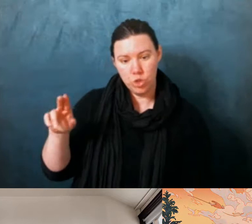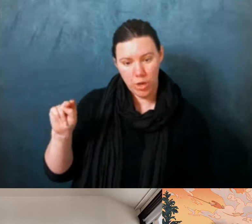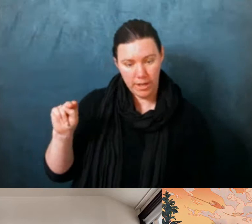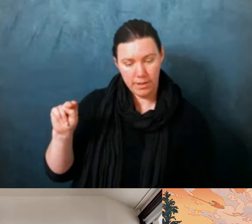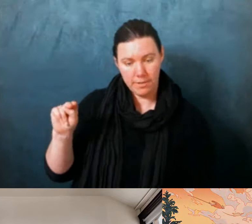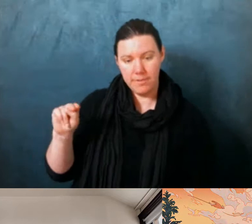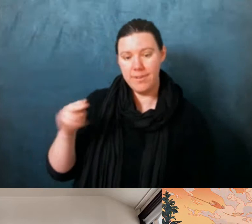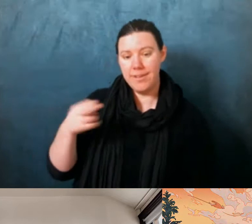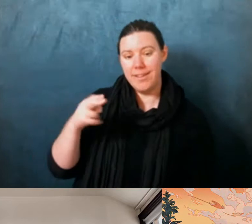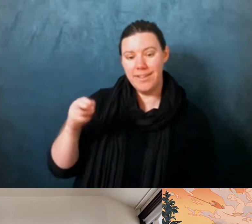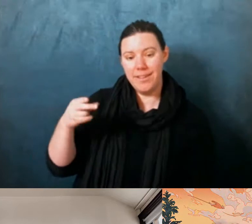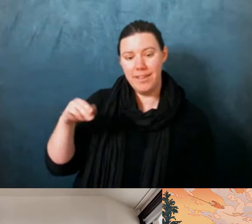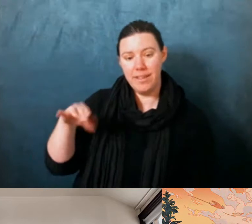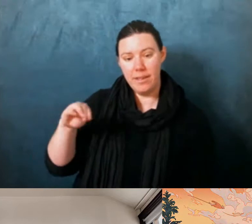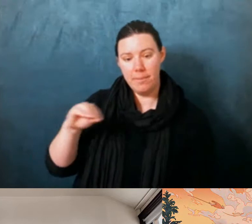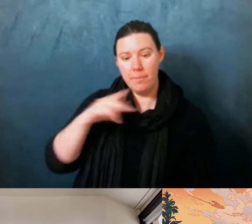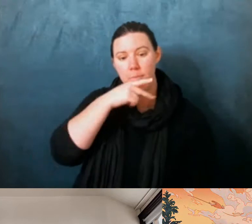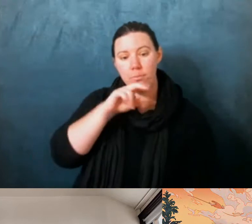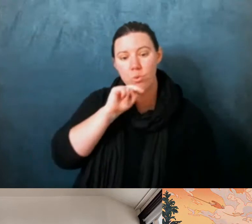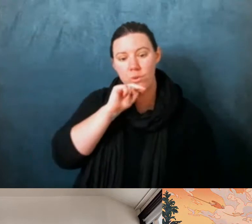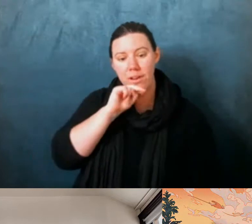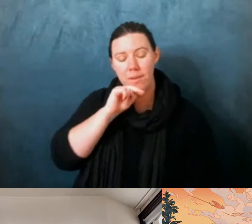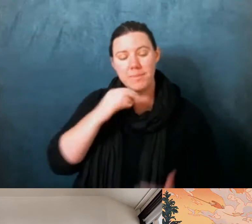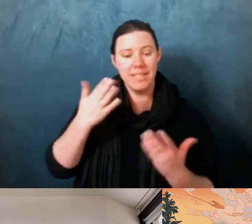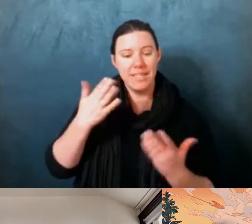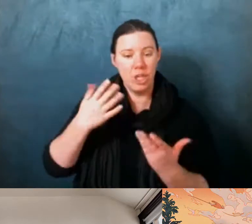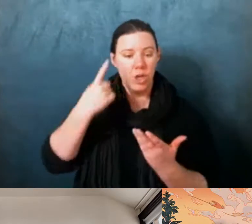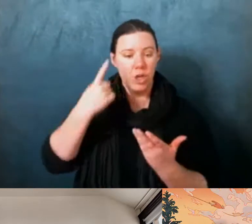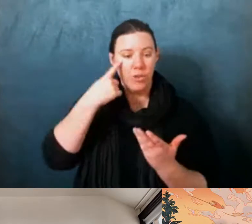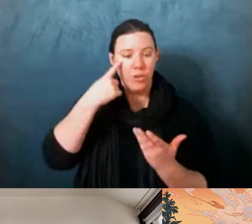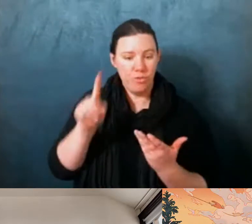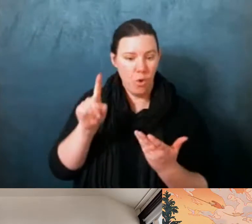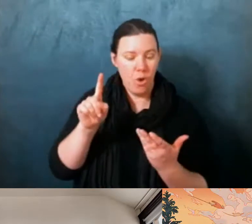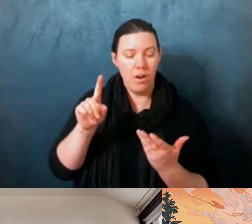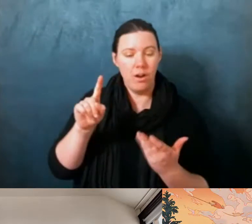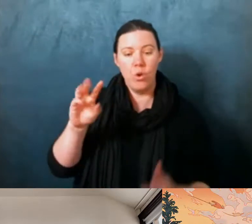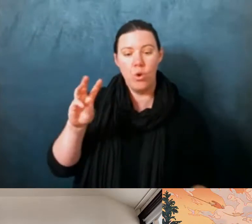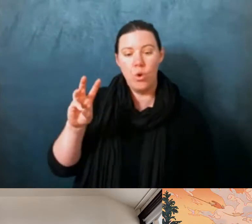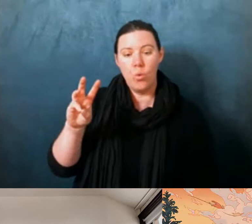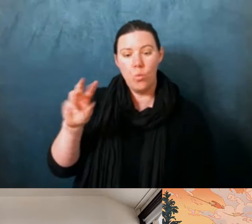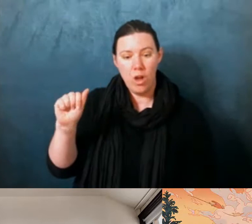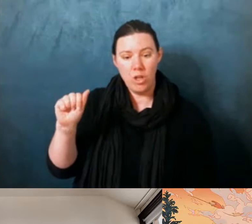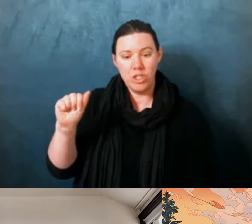and the Washington Gender Alliance. And I think it's nice to be able to follow Danielle because some of her same concerns,